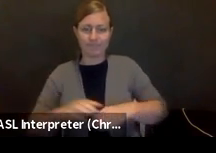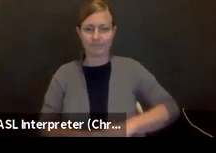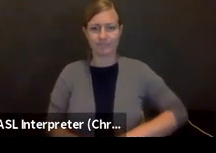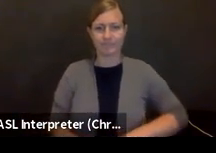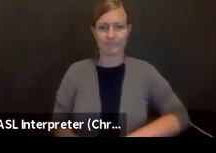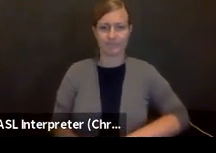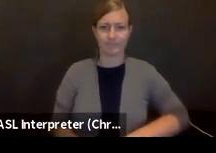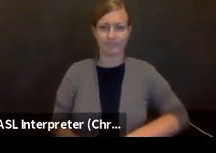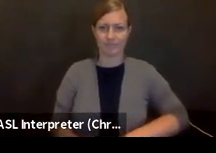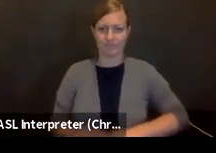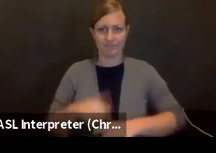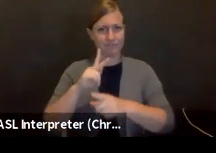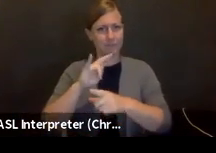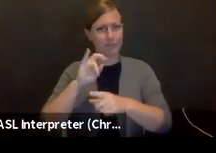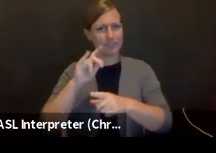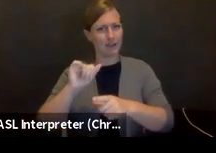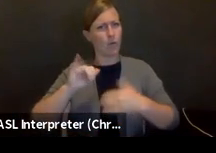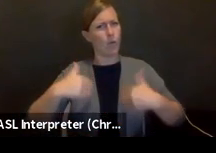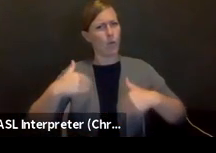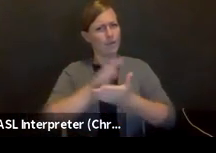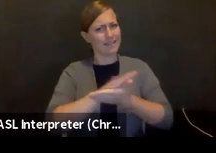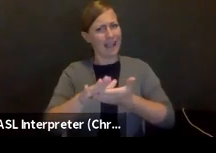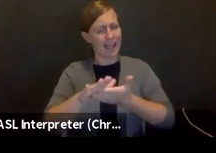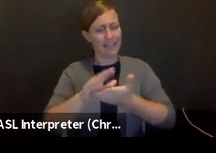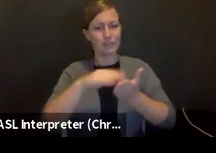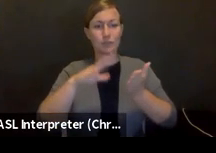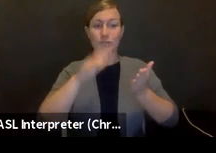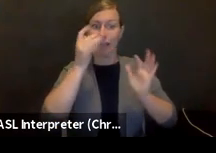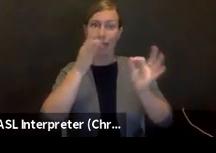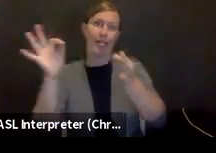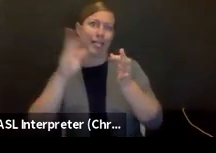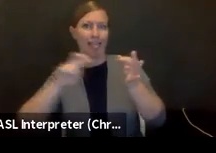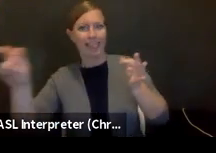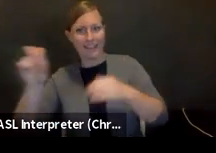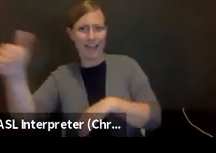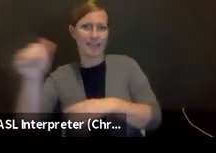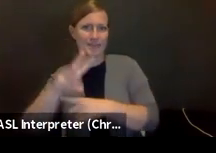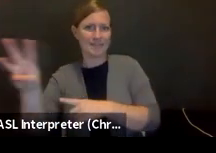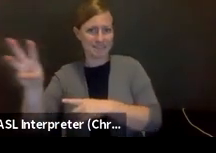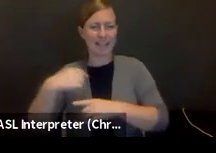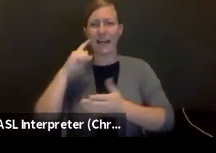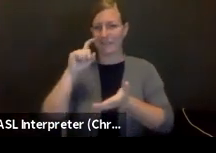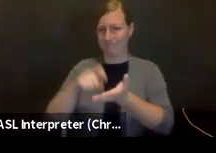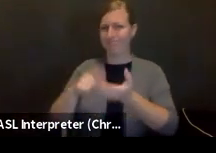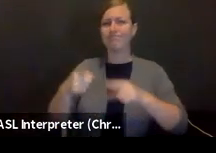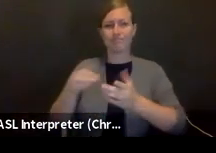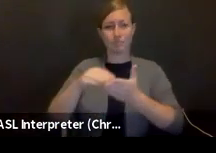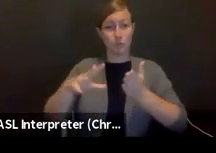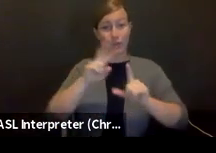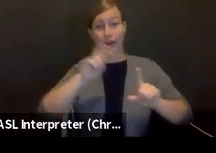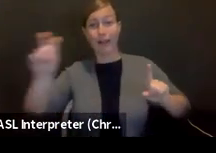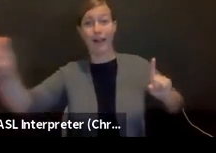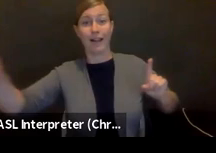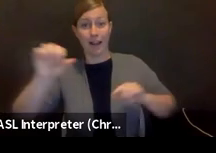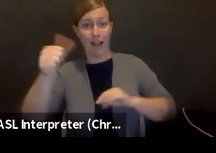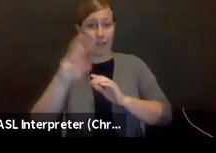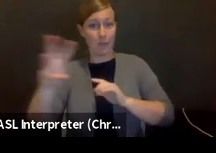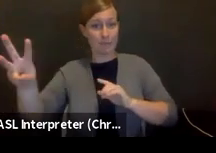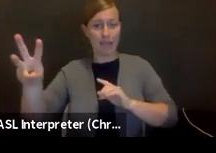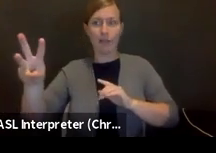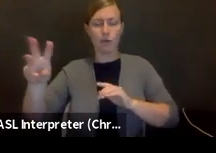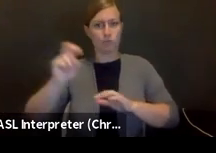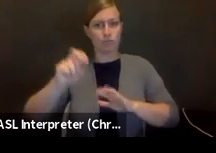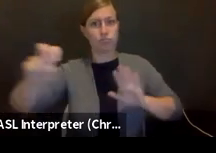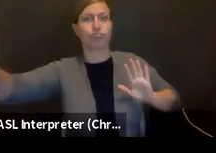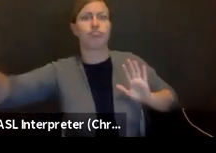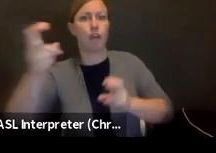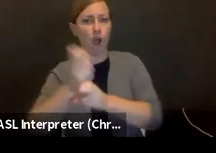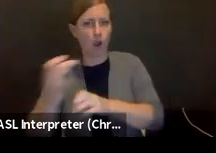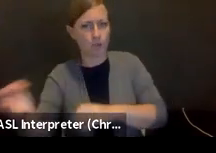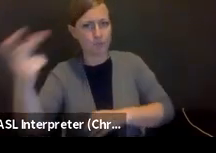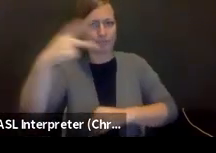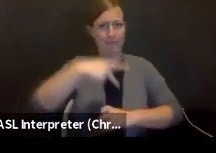ESD 112 --Kristina Wambold: That's really nice to not have students get distracted. I found that when students go outside of the platform. It's sometimes hard for them to navigate back to school ology. Yes.